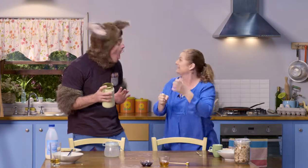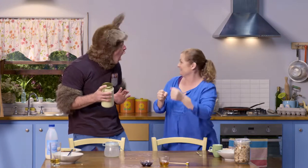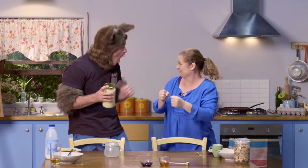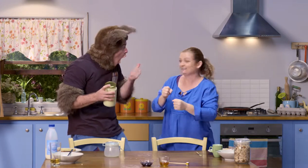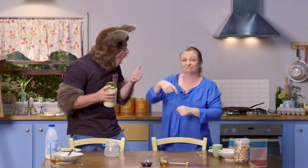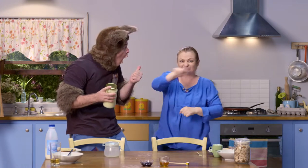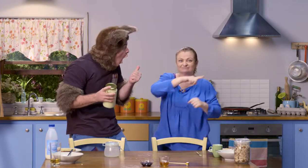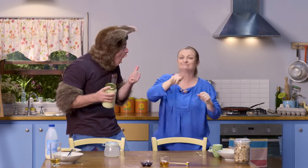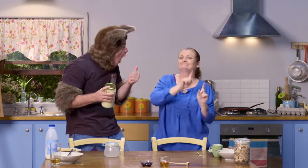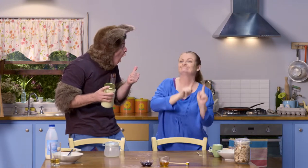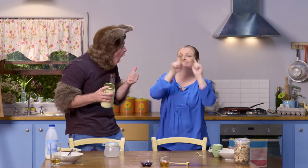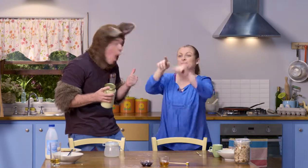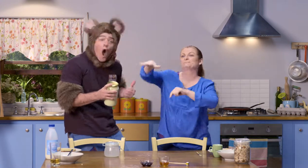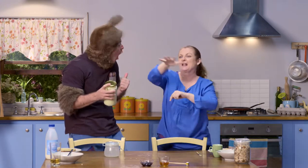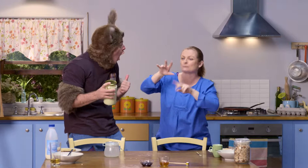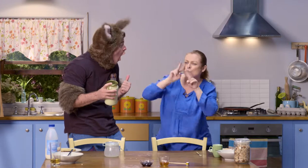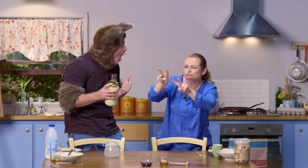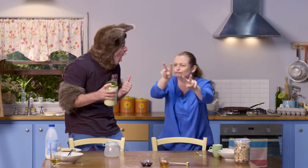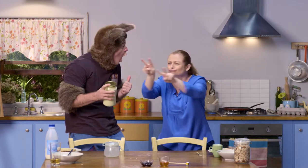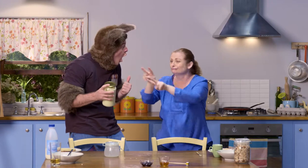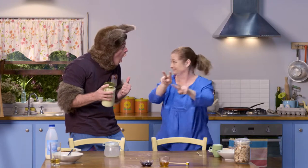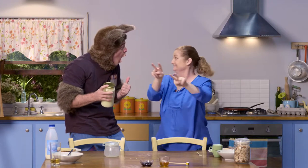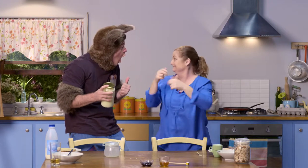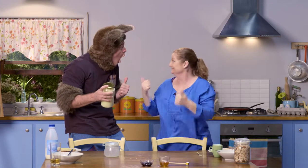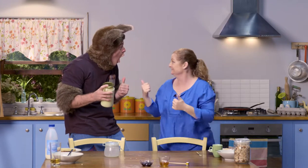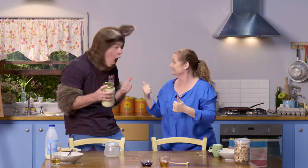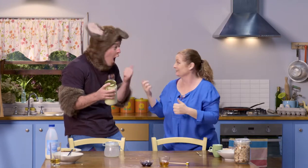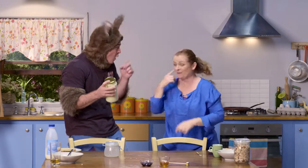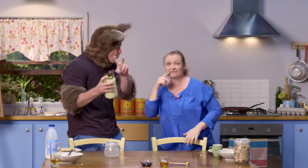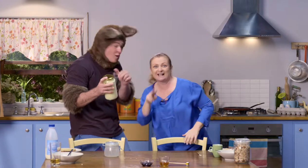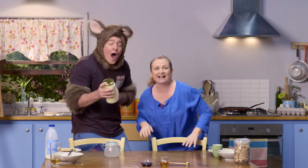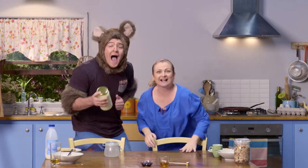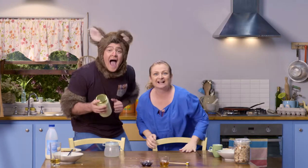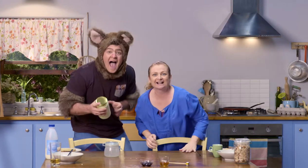They are going to a very special place to watch cheese being made. Let's watch. Yeah, let's watch.